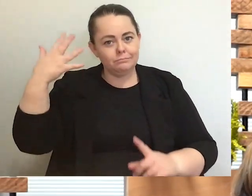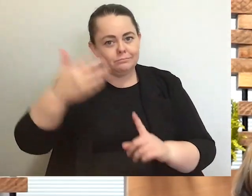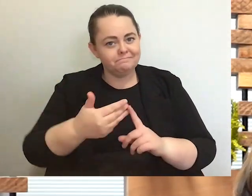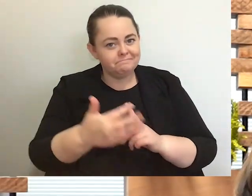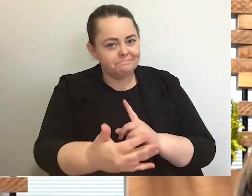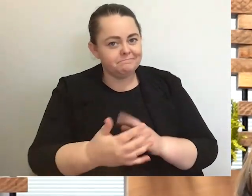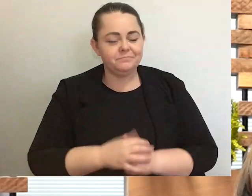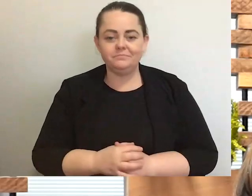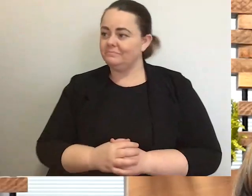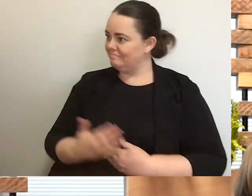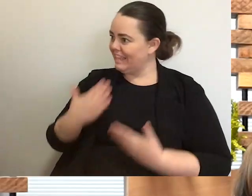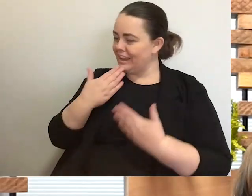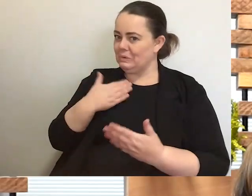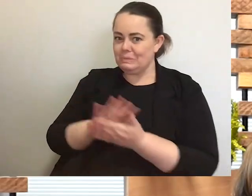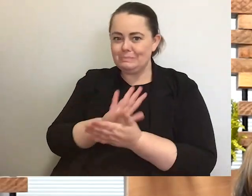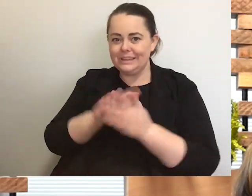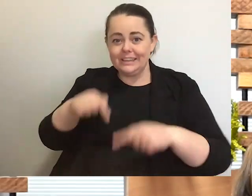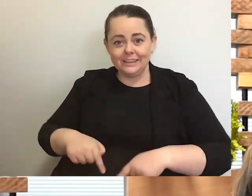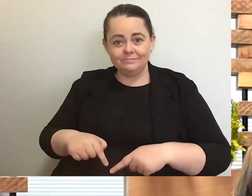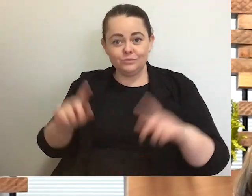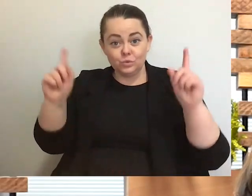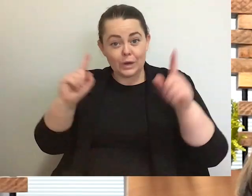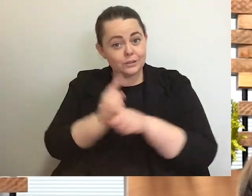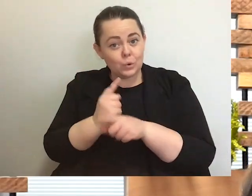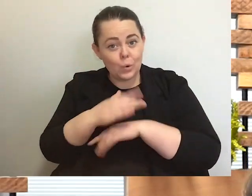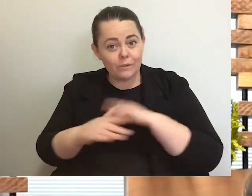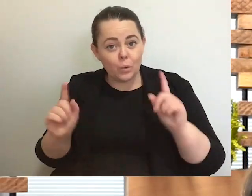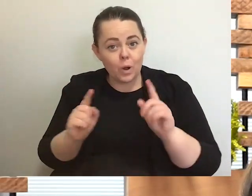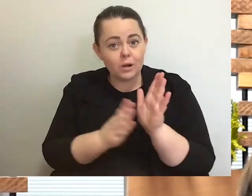Today, we're going to be talking about menopause. We're gonna talk about what menopause is,